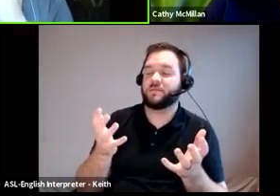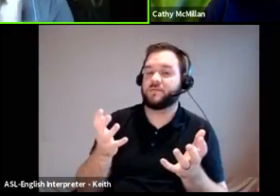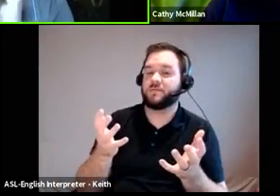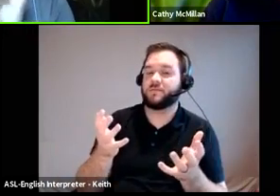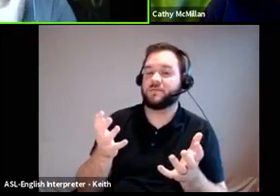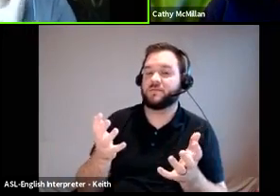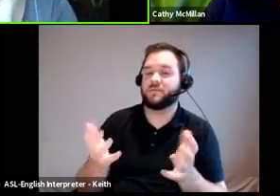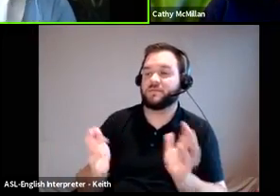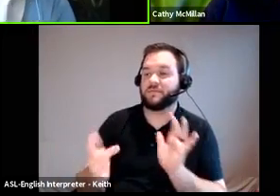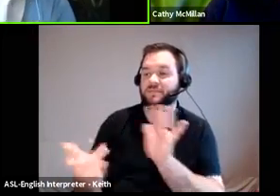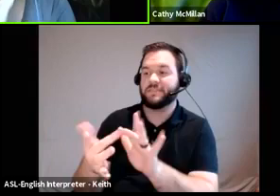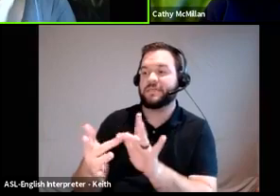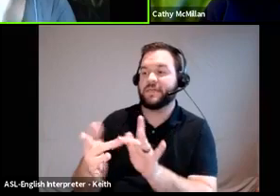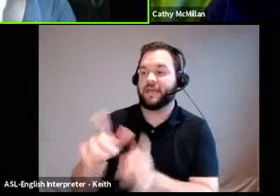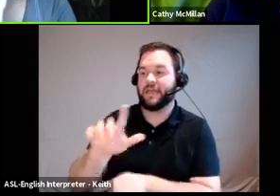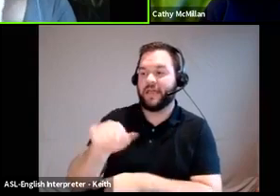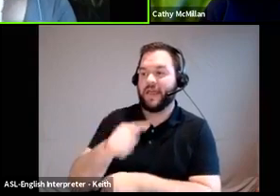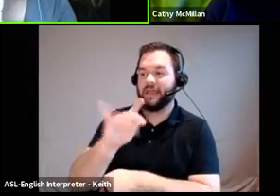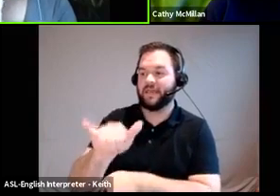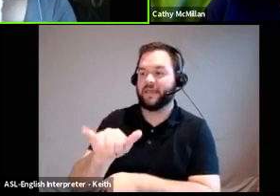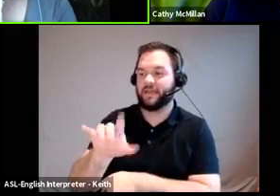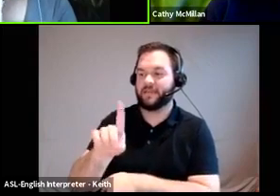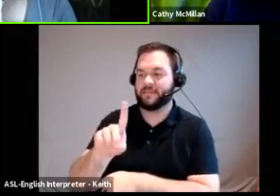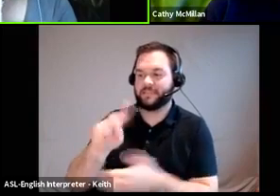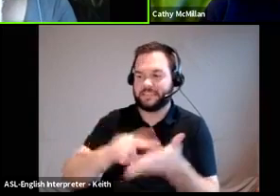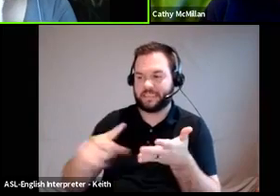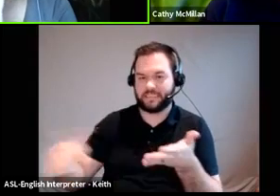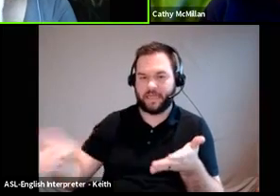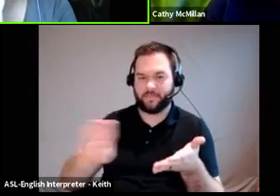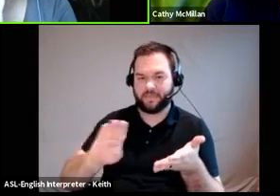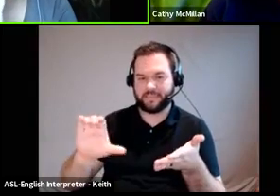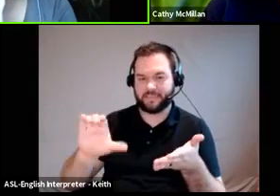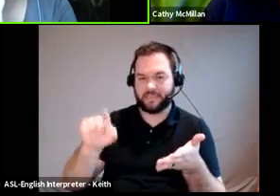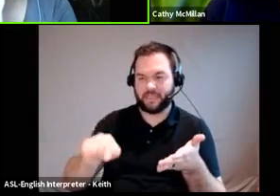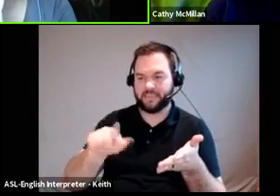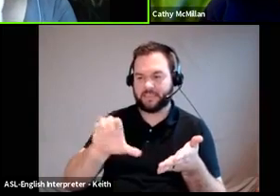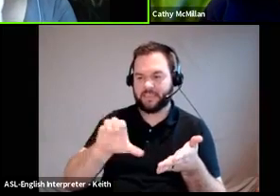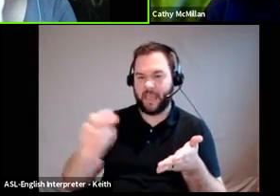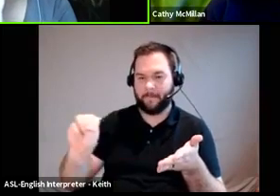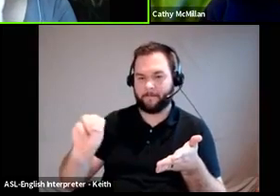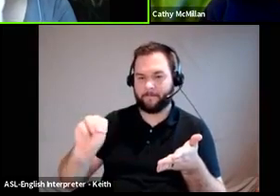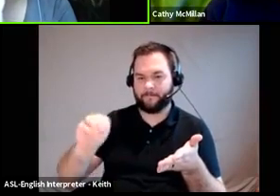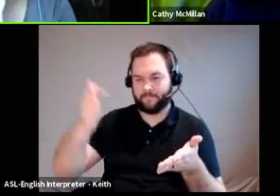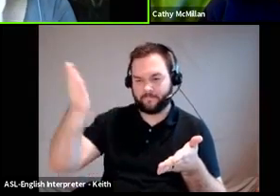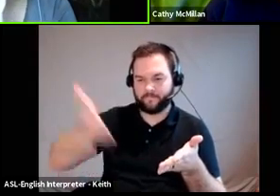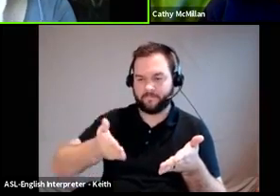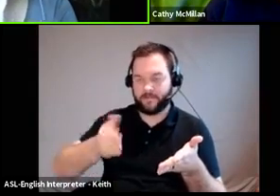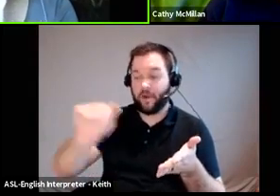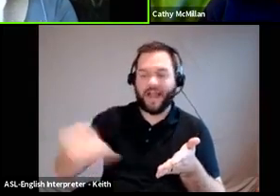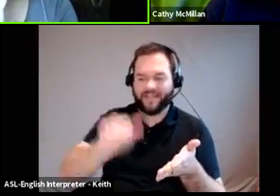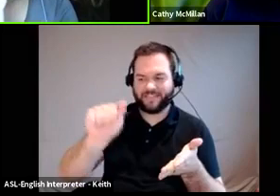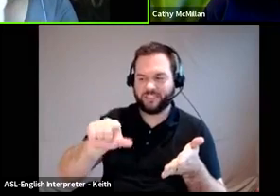So you can also. Yeah, I just want to say where you can reach Kathy had dyslexia BC. dislikes BC. .cm at G